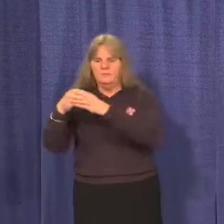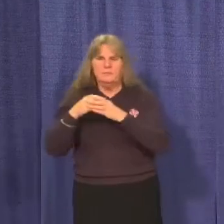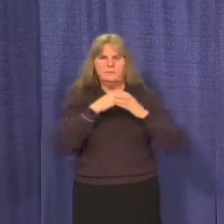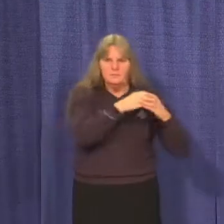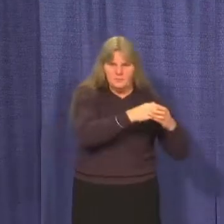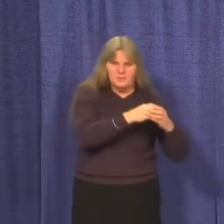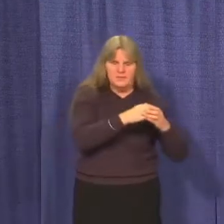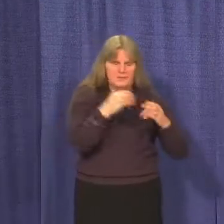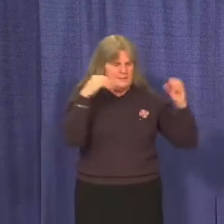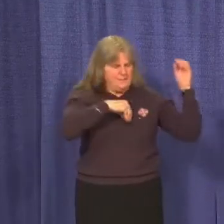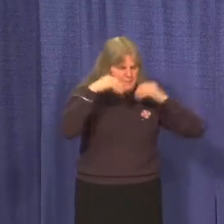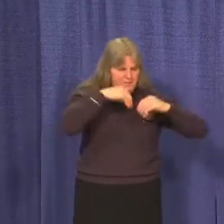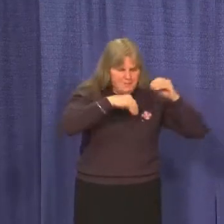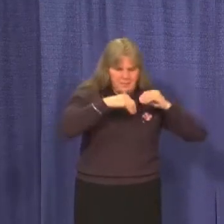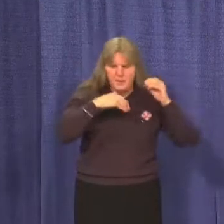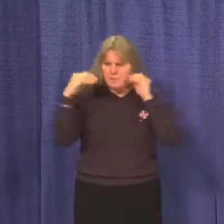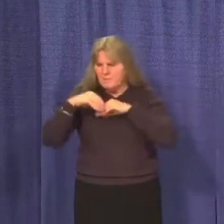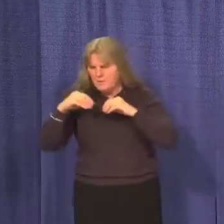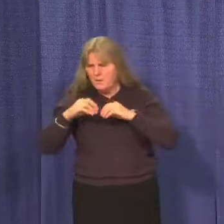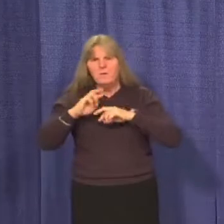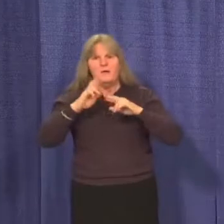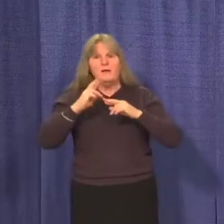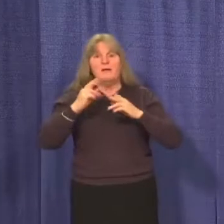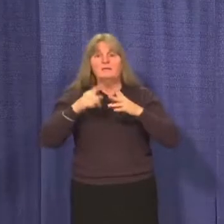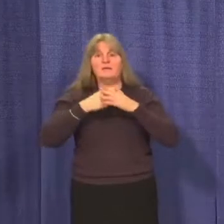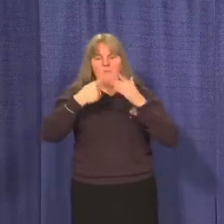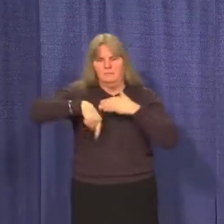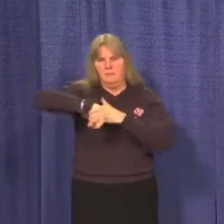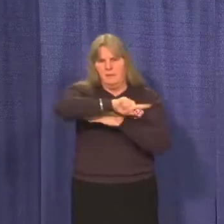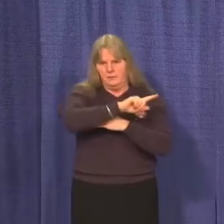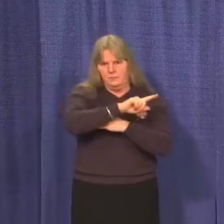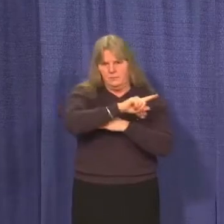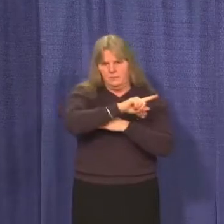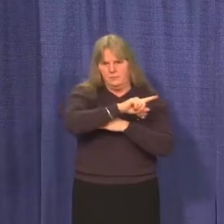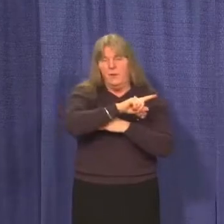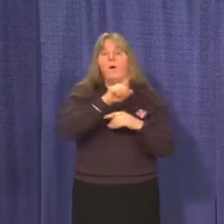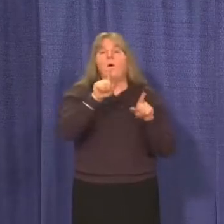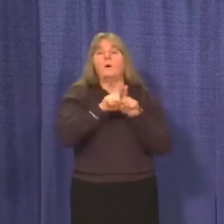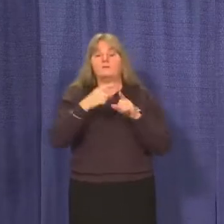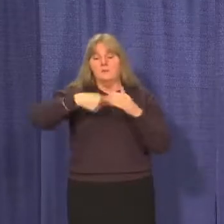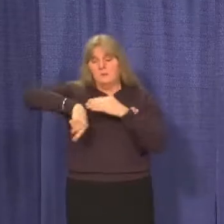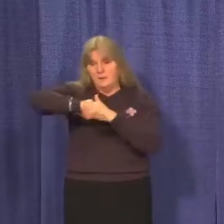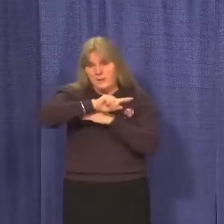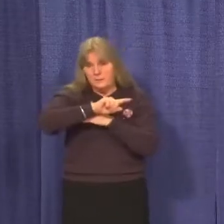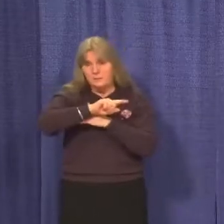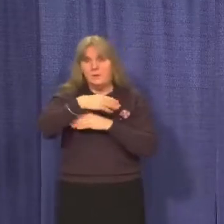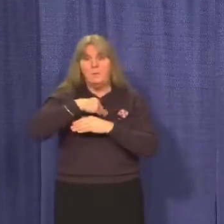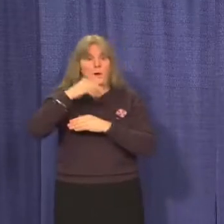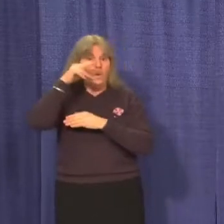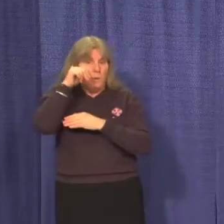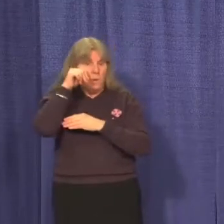for their community campaigns beginning next week. And the mass immunization clinic in Whitehorse will open for